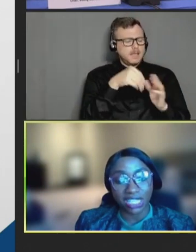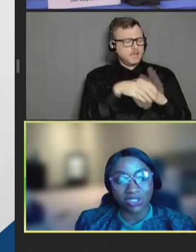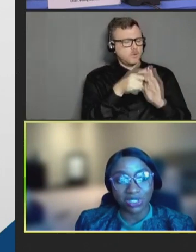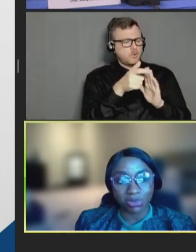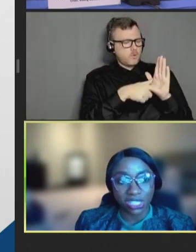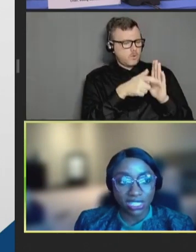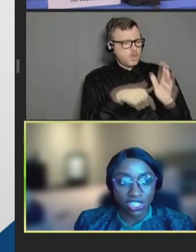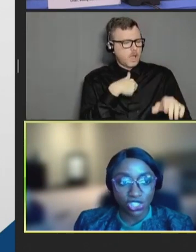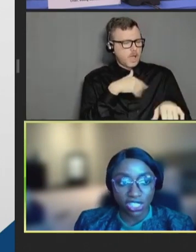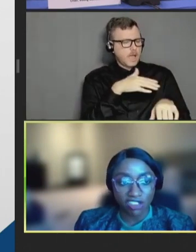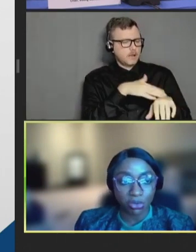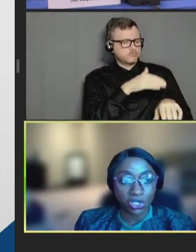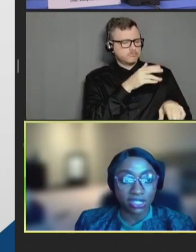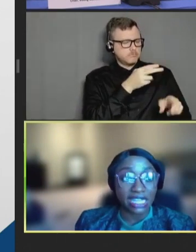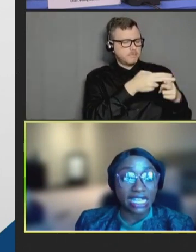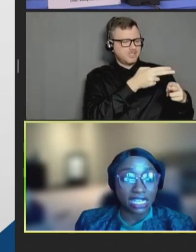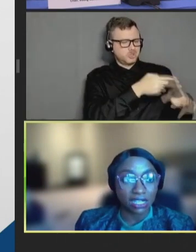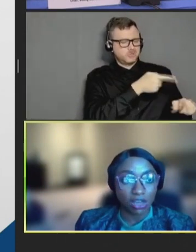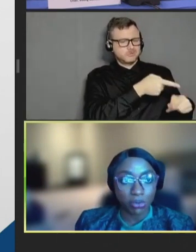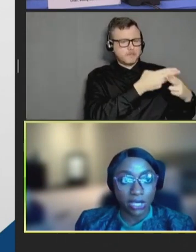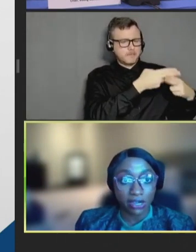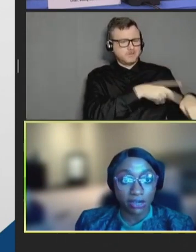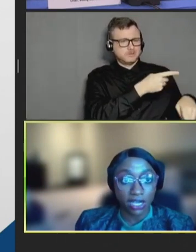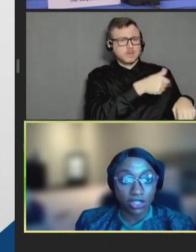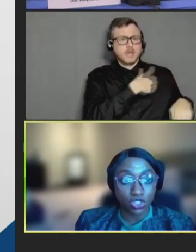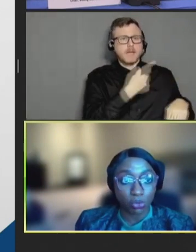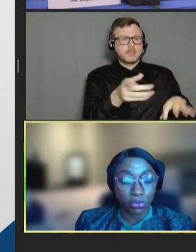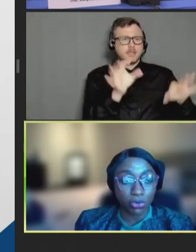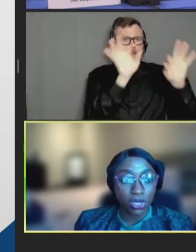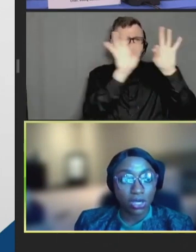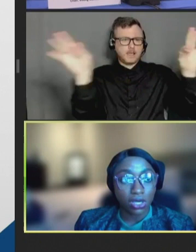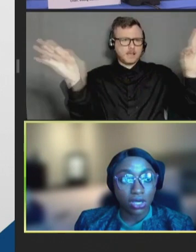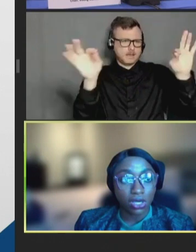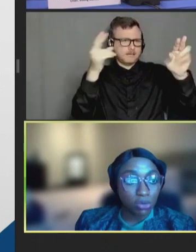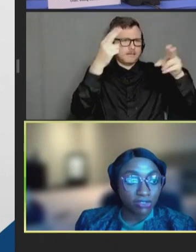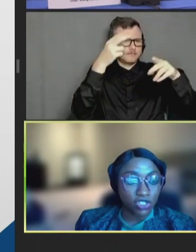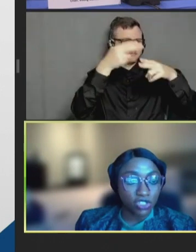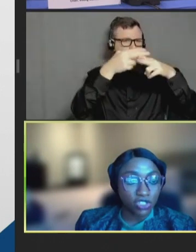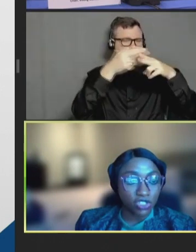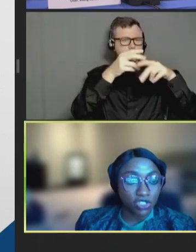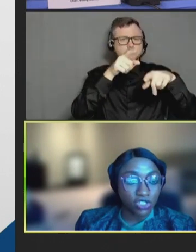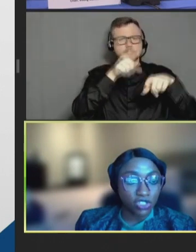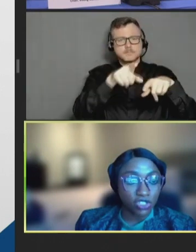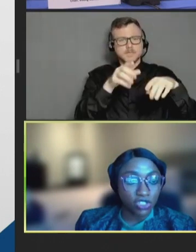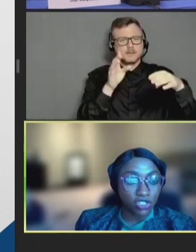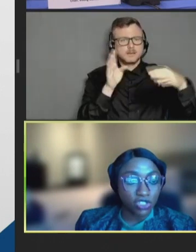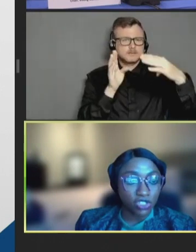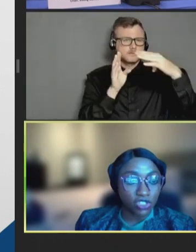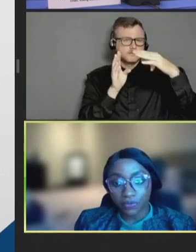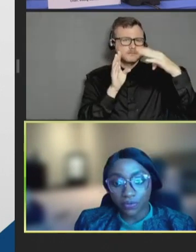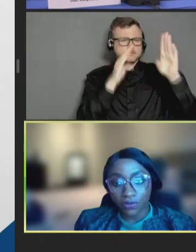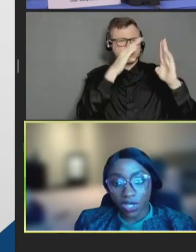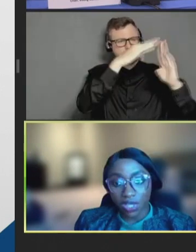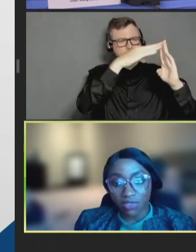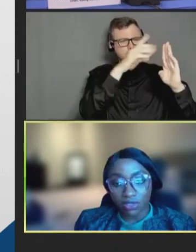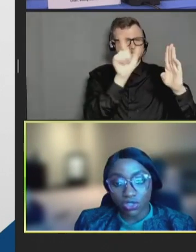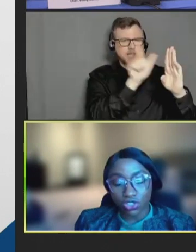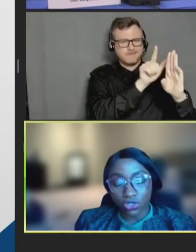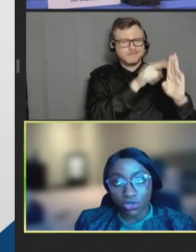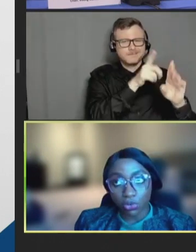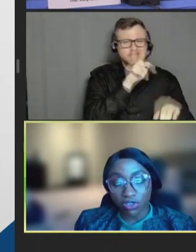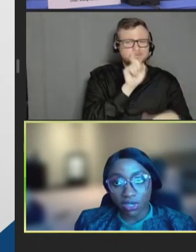beginning of this presentation, I put the link up here at the top left corner. And just to provide